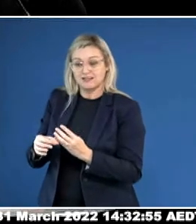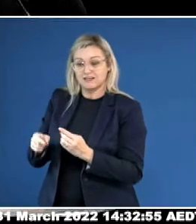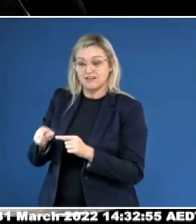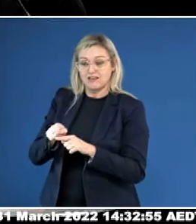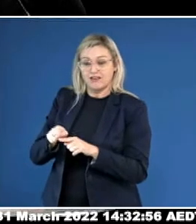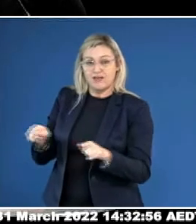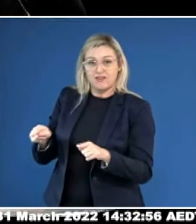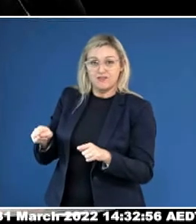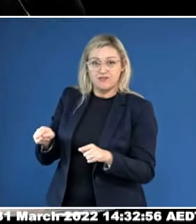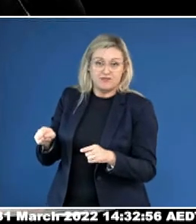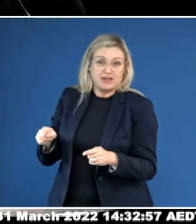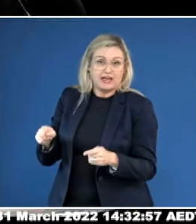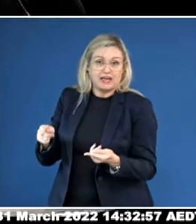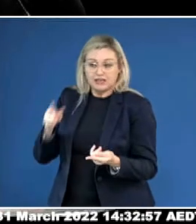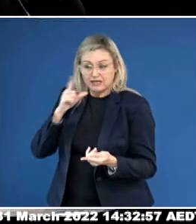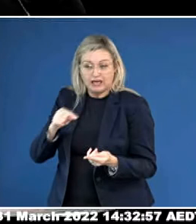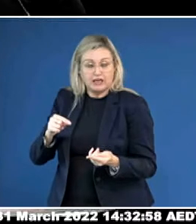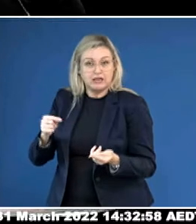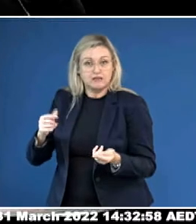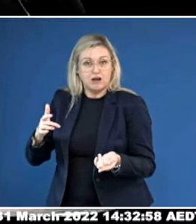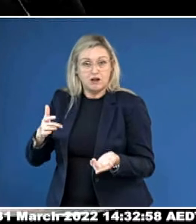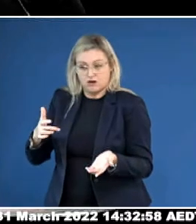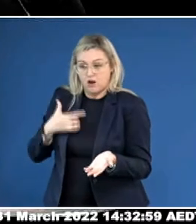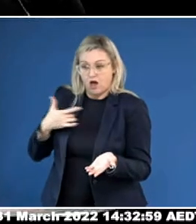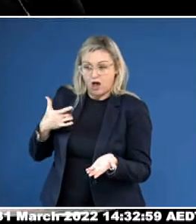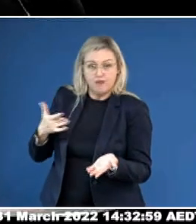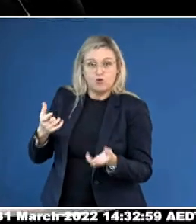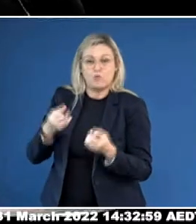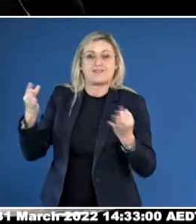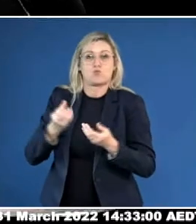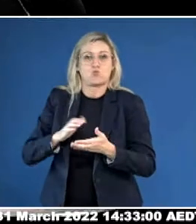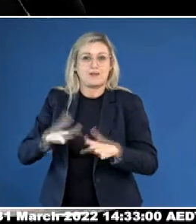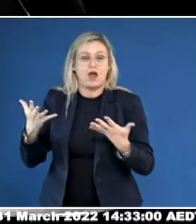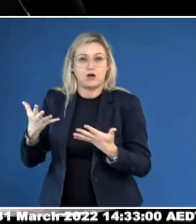prevent violence on the basis of these specific forms of violence rather than having